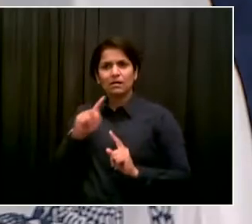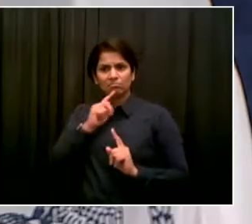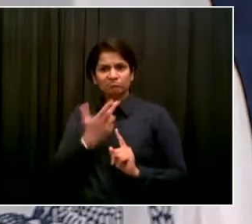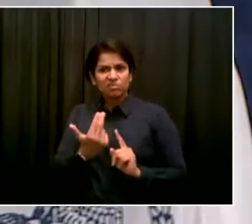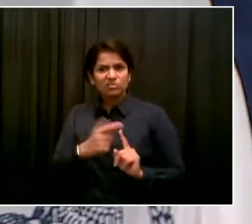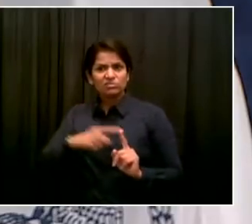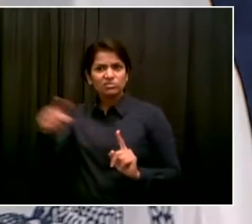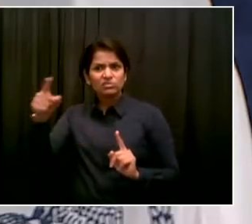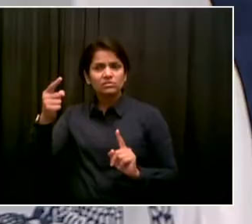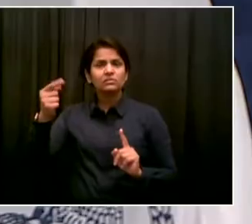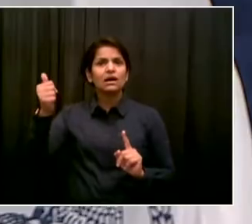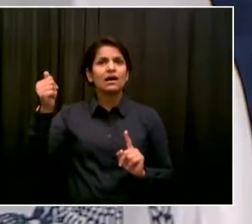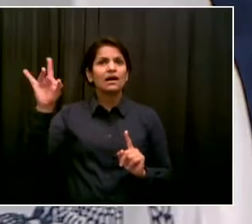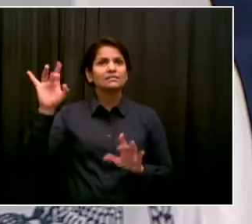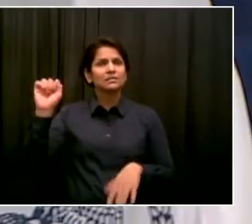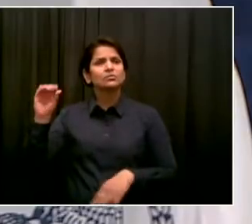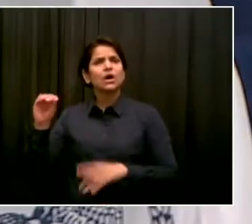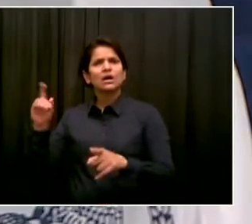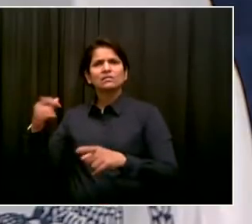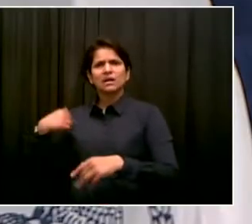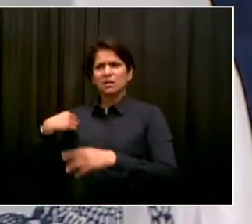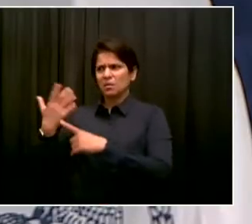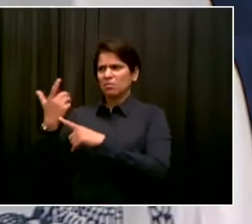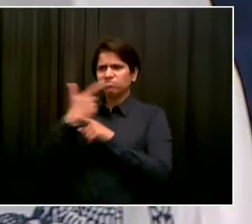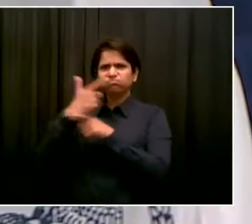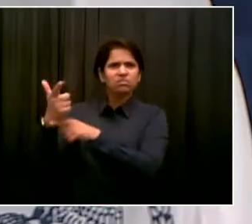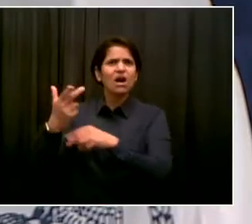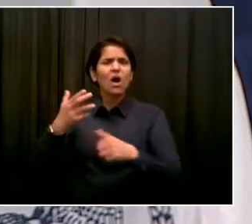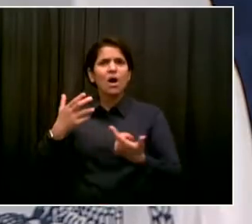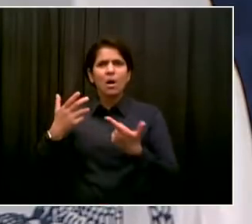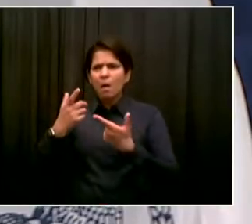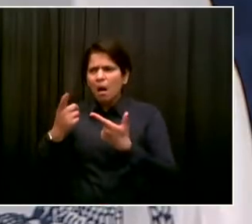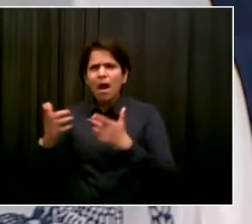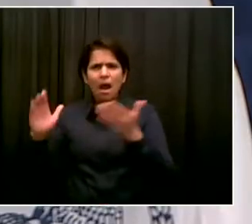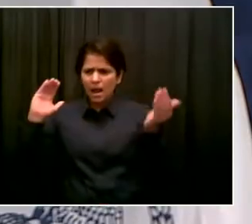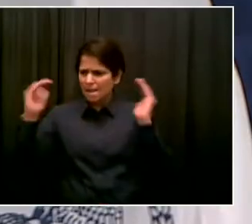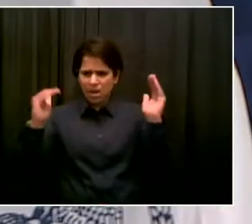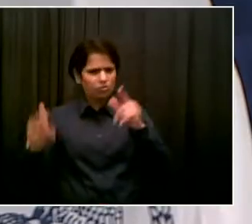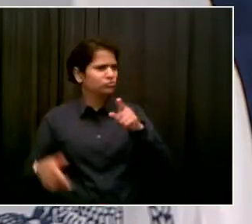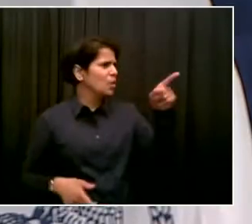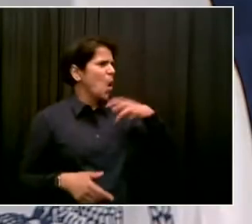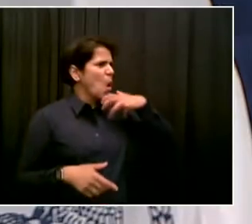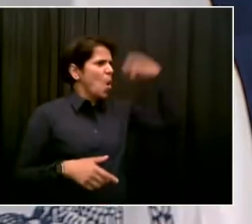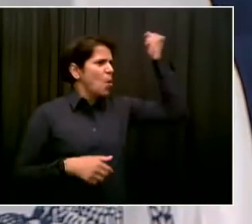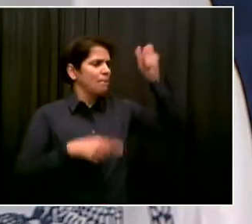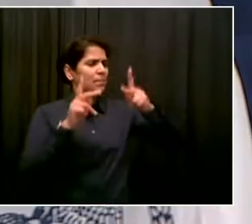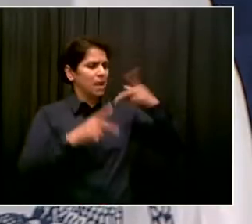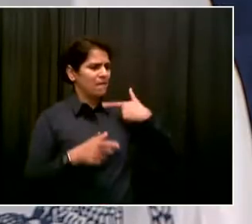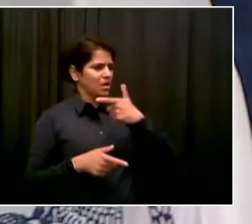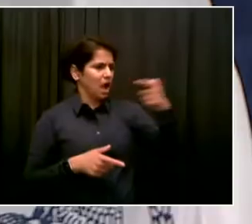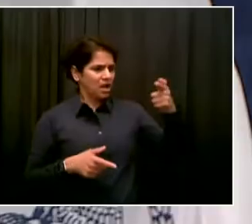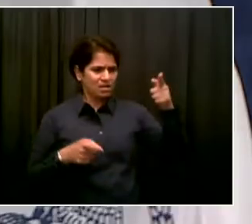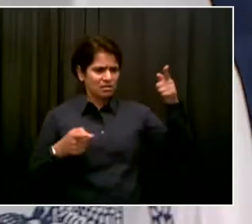ARRESTS FOR OLDER PEOPLE SO HOW WAS THE PLAN TO TARGE TGUN POSSESSION AN ARREST OF DOLER PEOPL EWHO HAVE